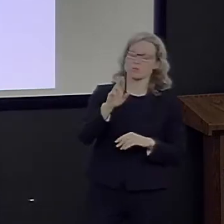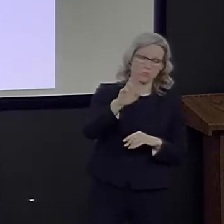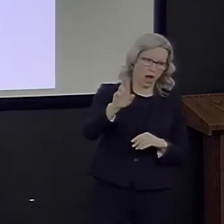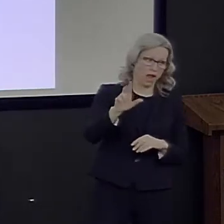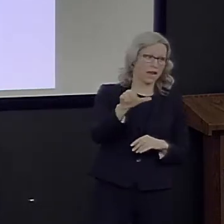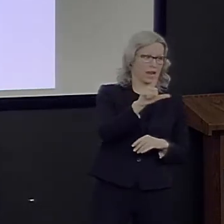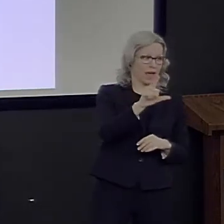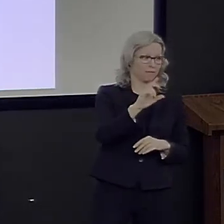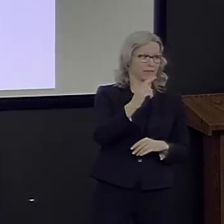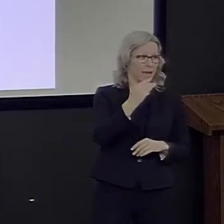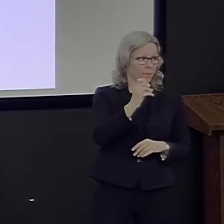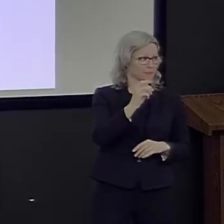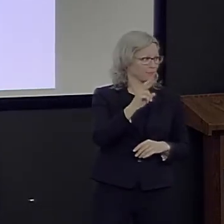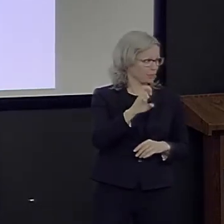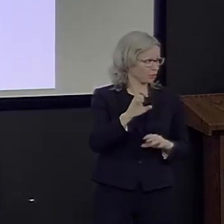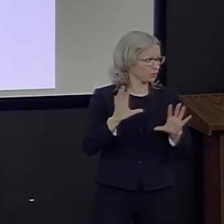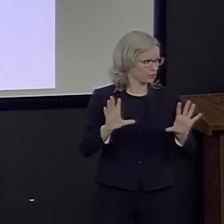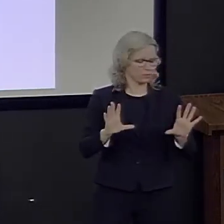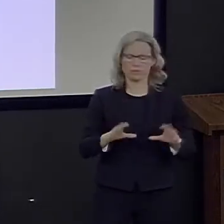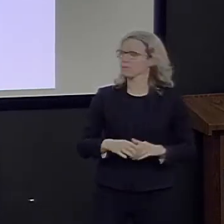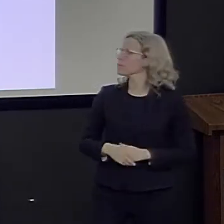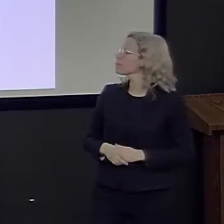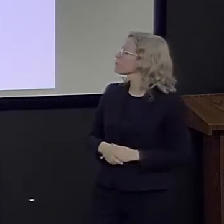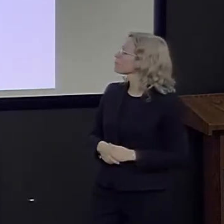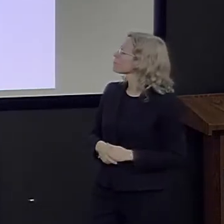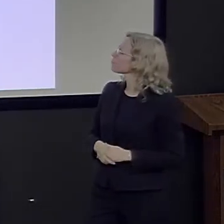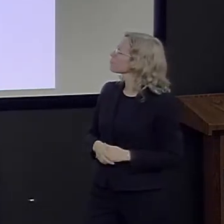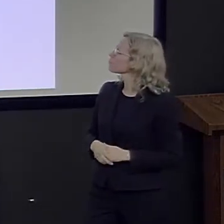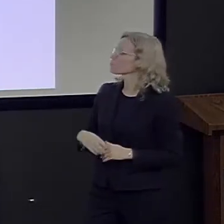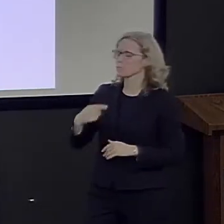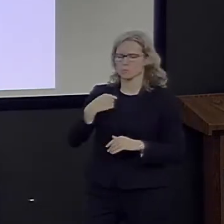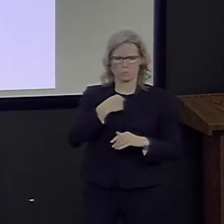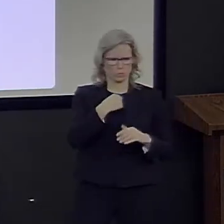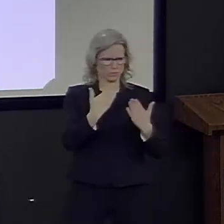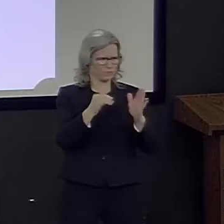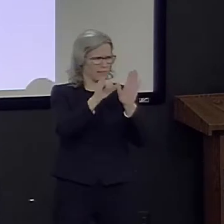And we identify the locations of each of those channels